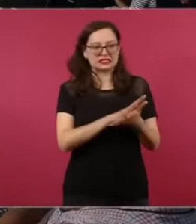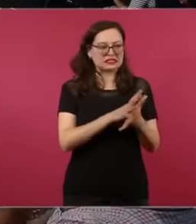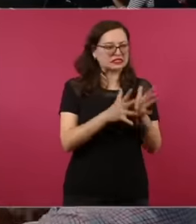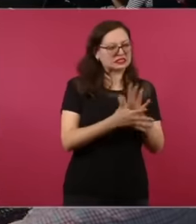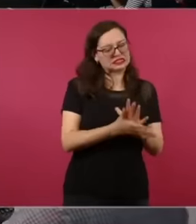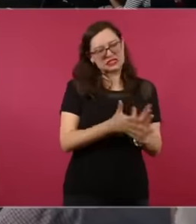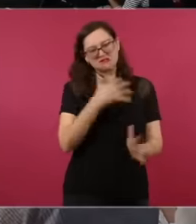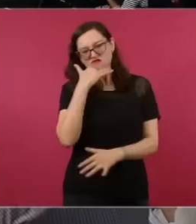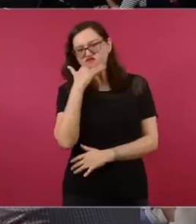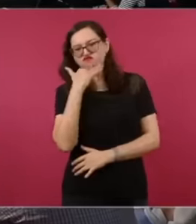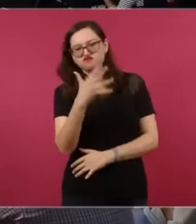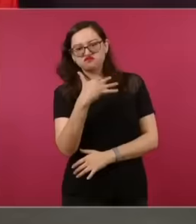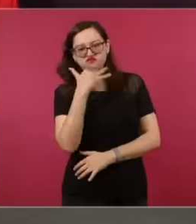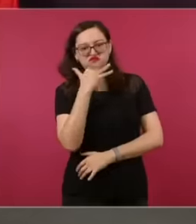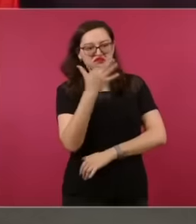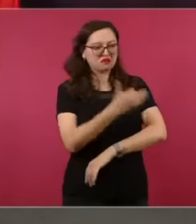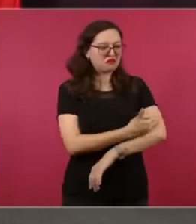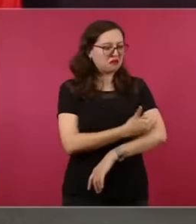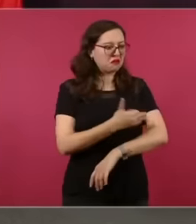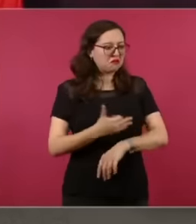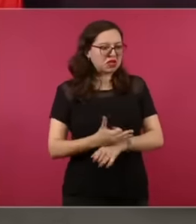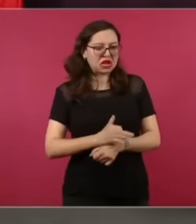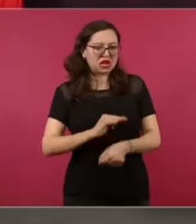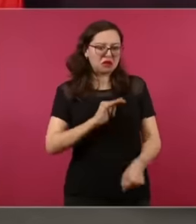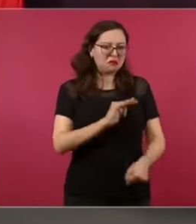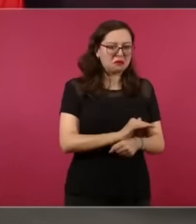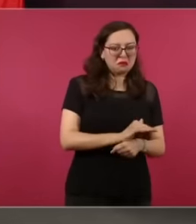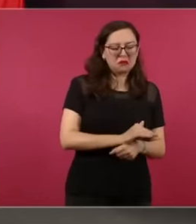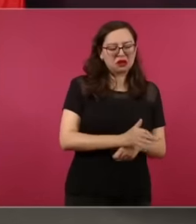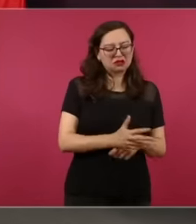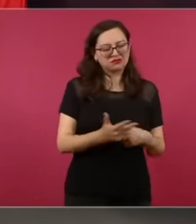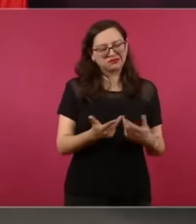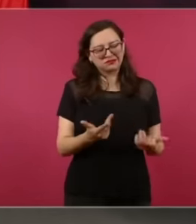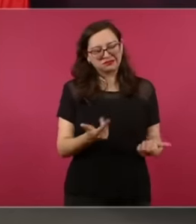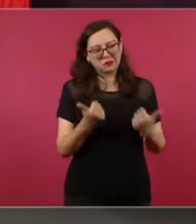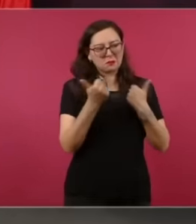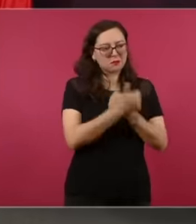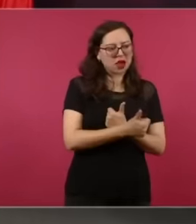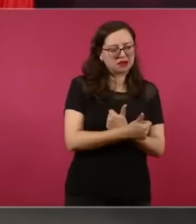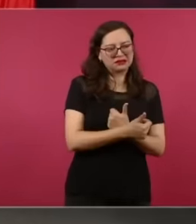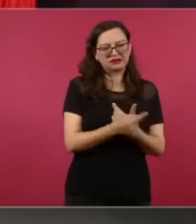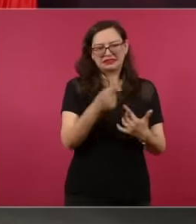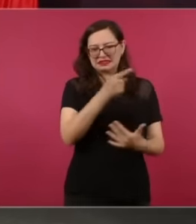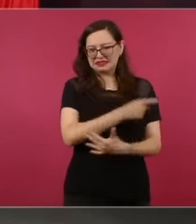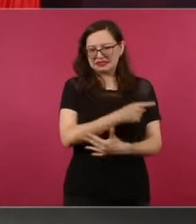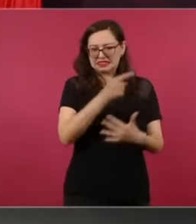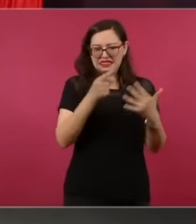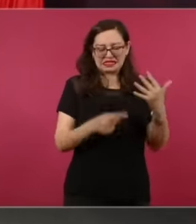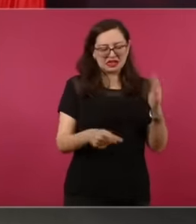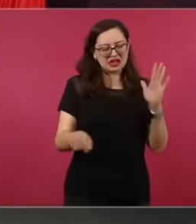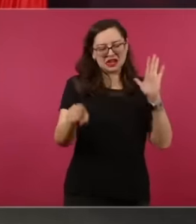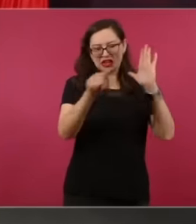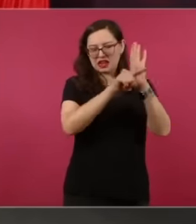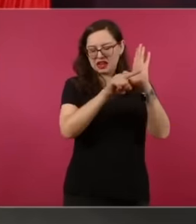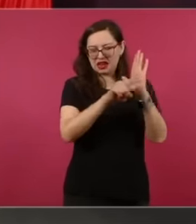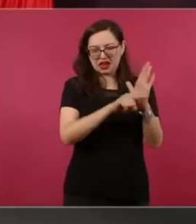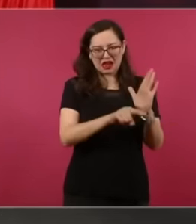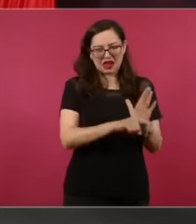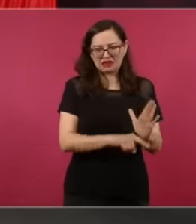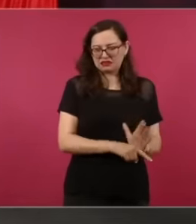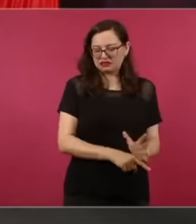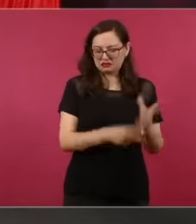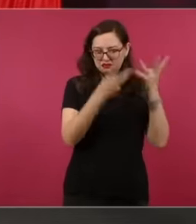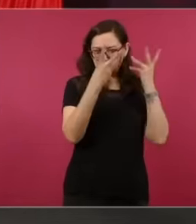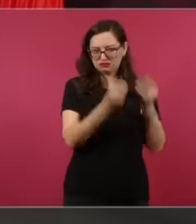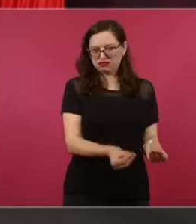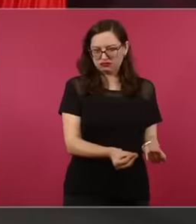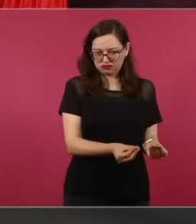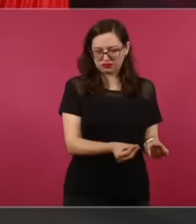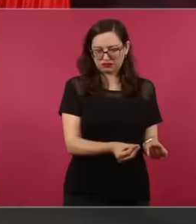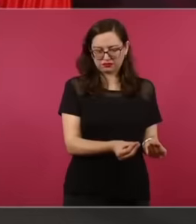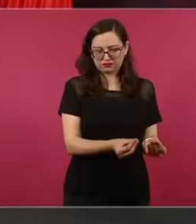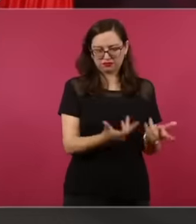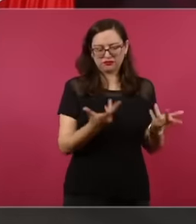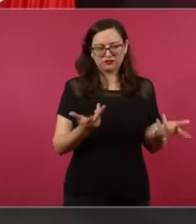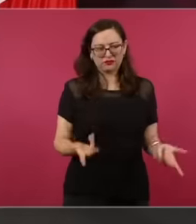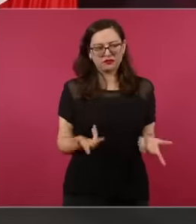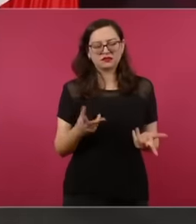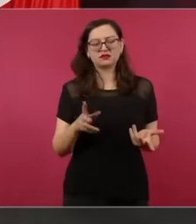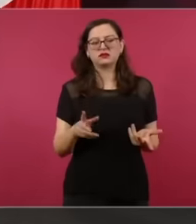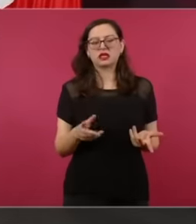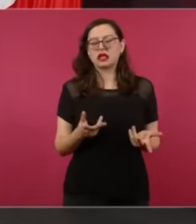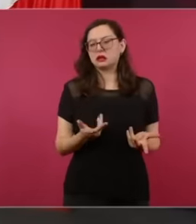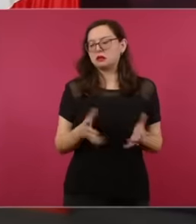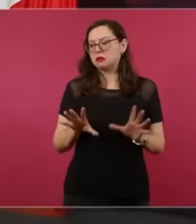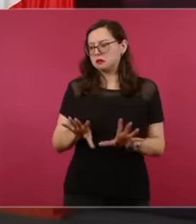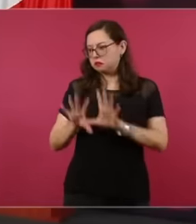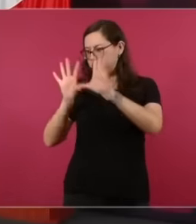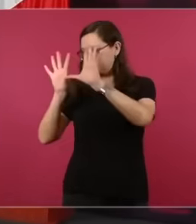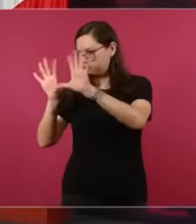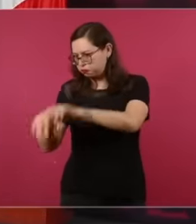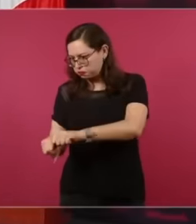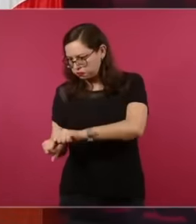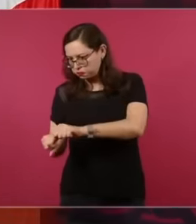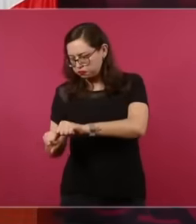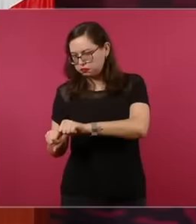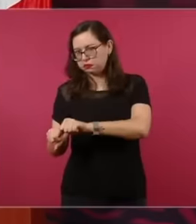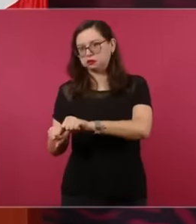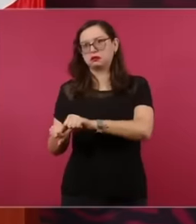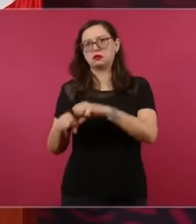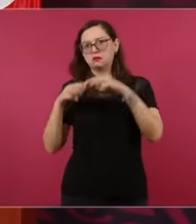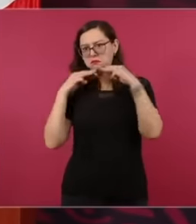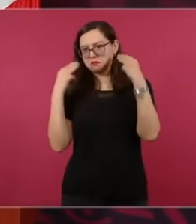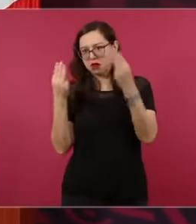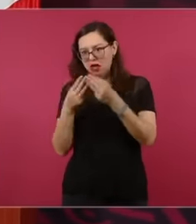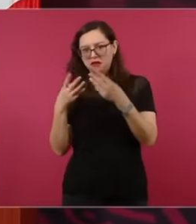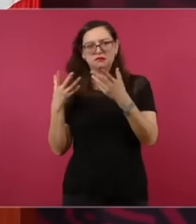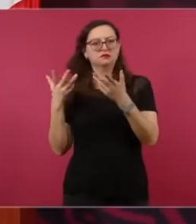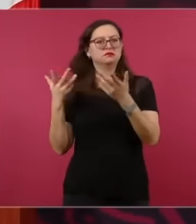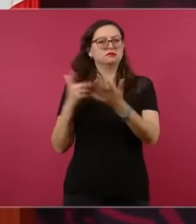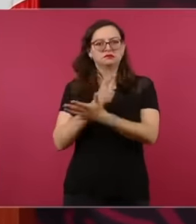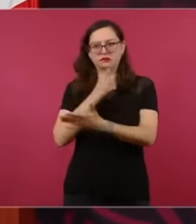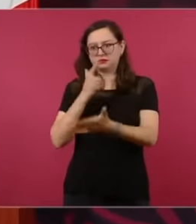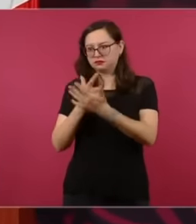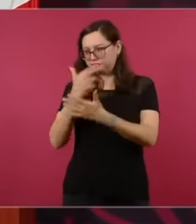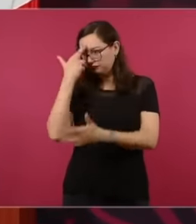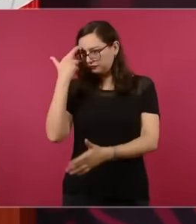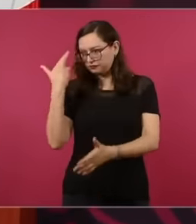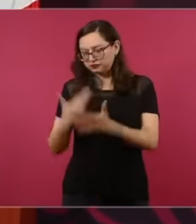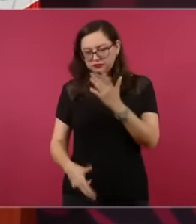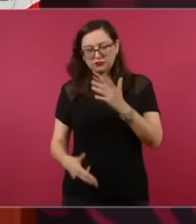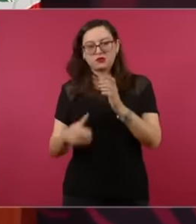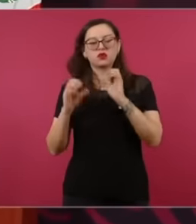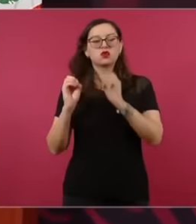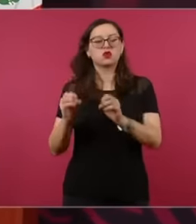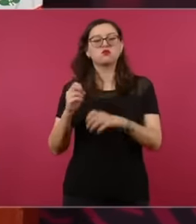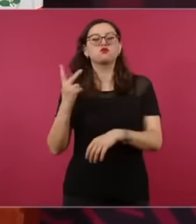nepotism, many vices and white collar criminals and so-called organized crime are set free